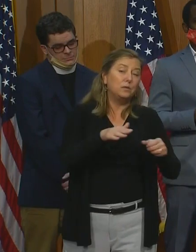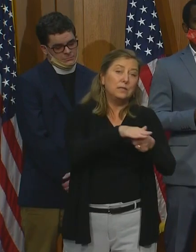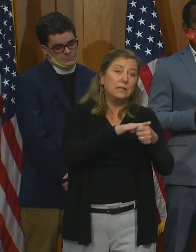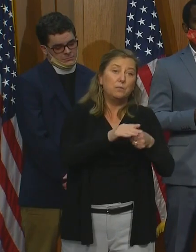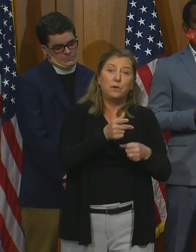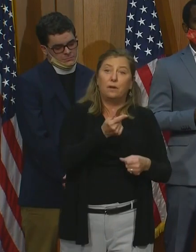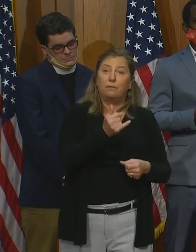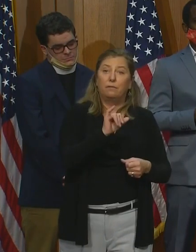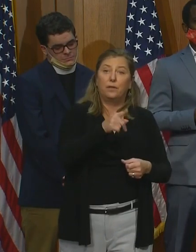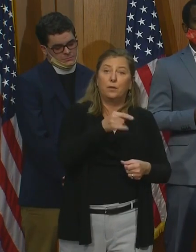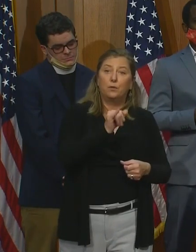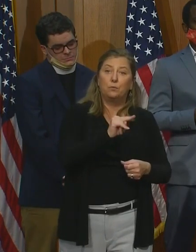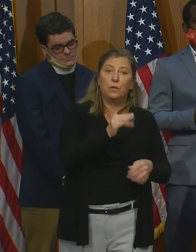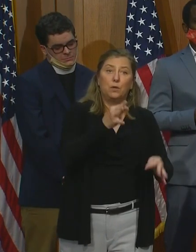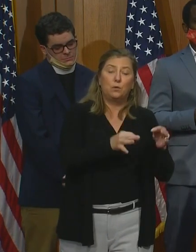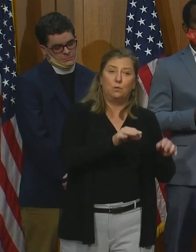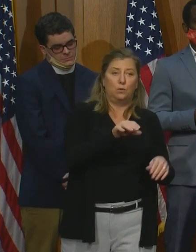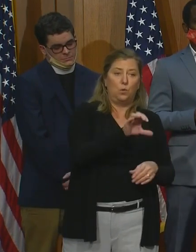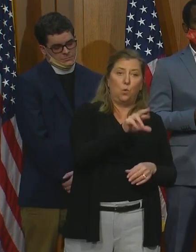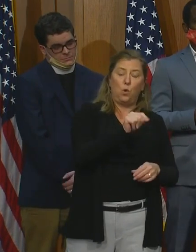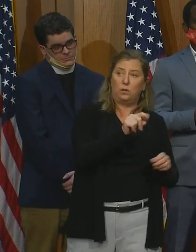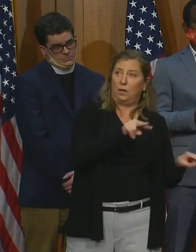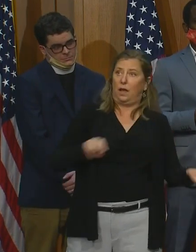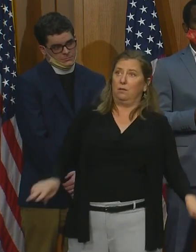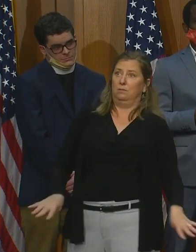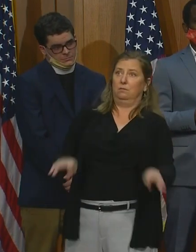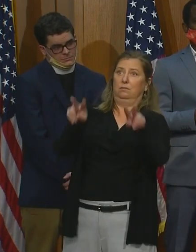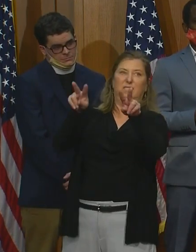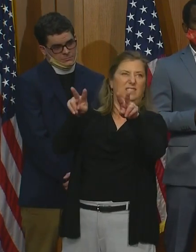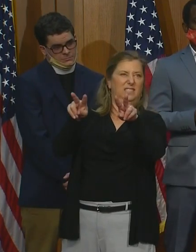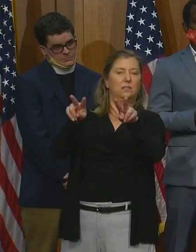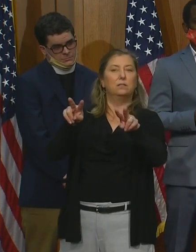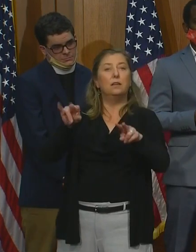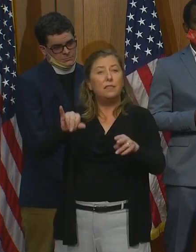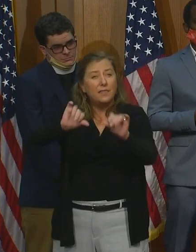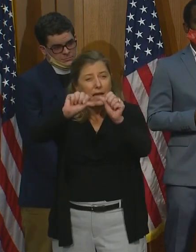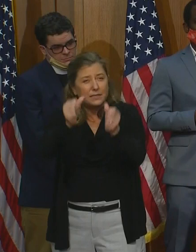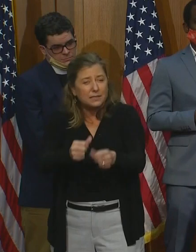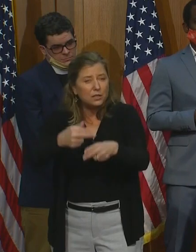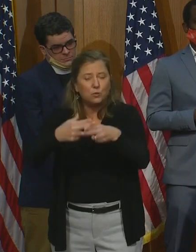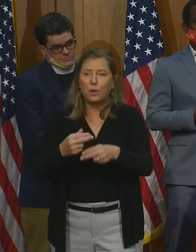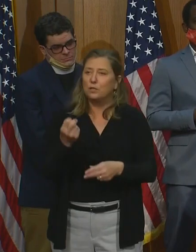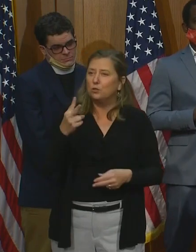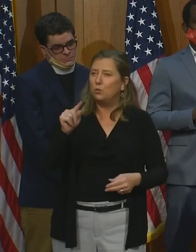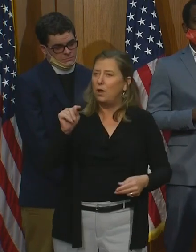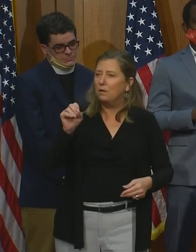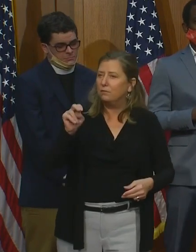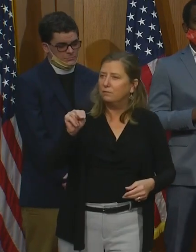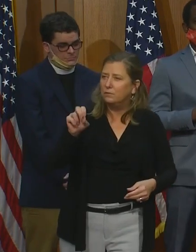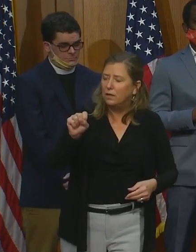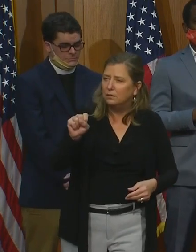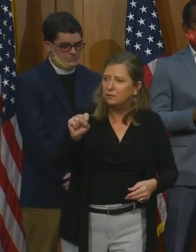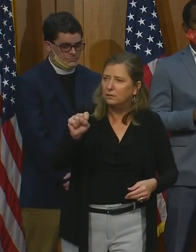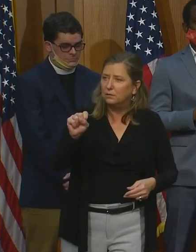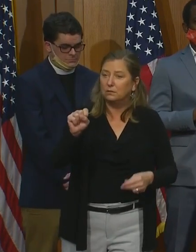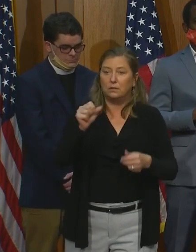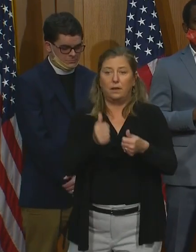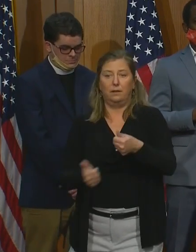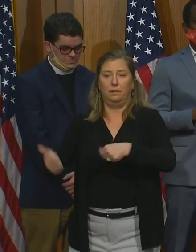THE PUBLIC HOUSING NEIGHBORHOOD OF GILPIN COURT. THE STATUE